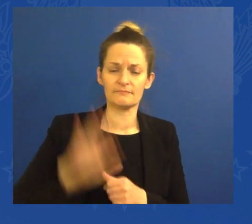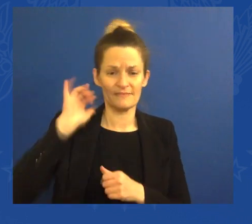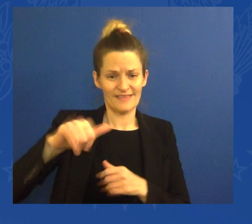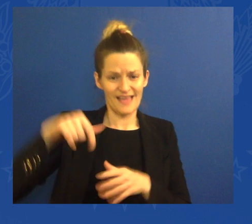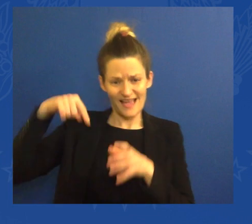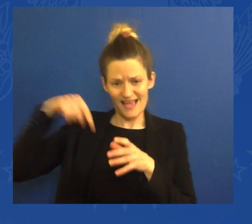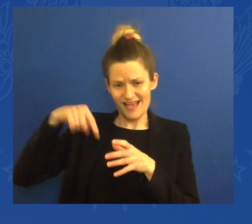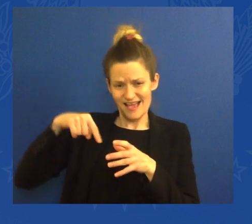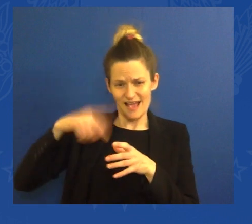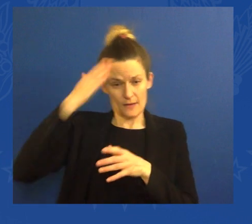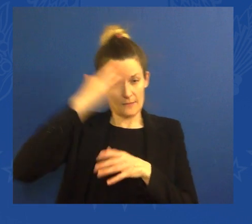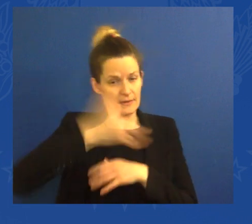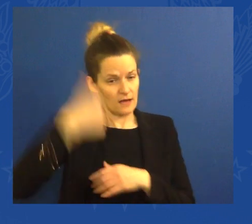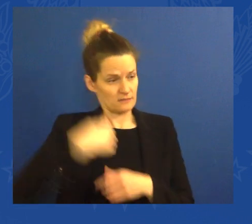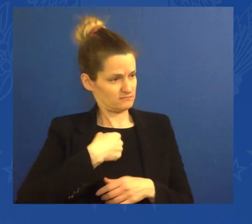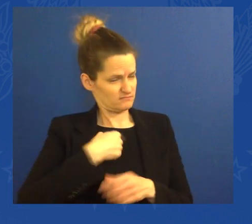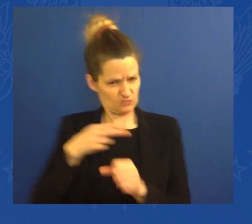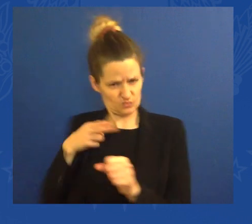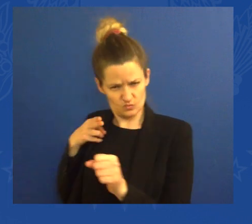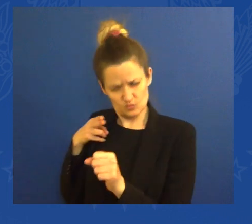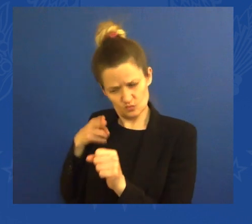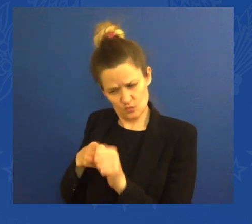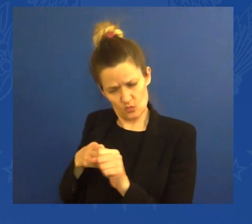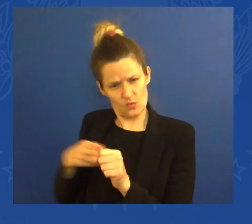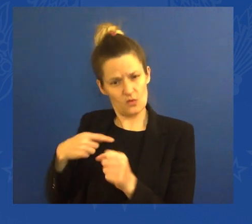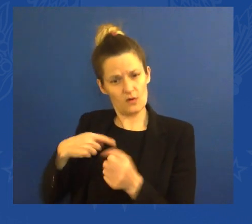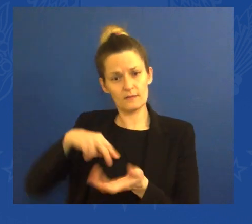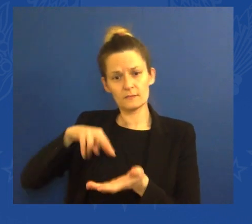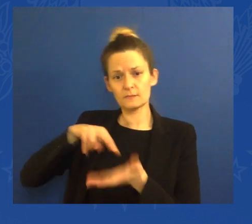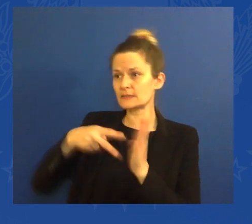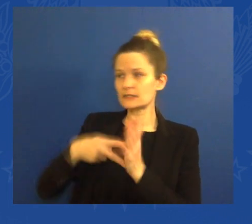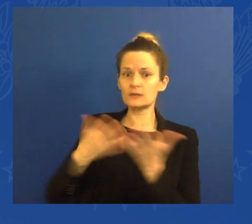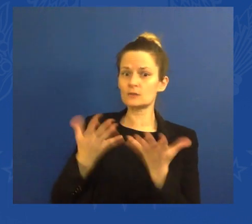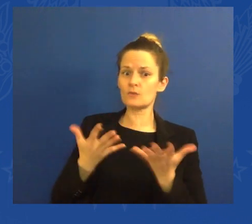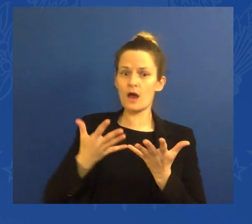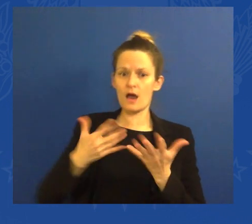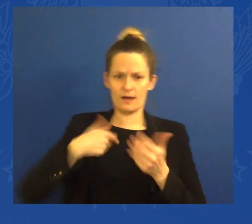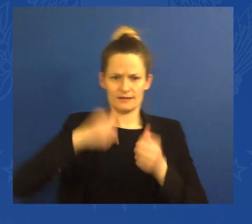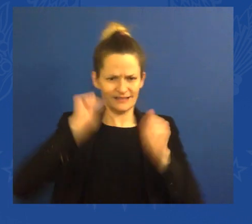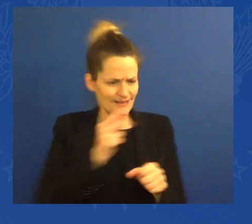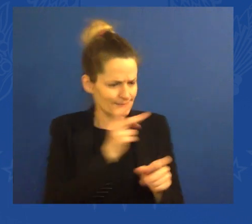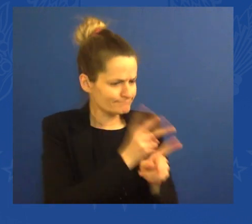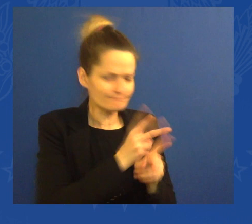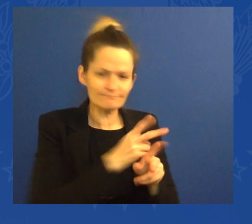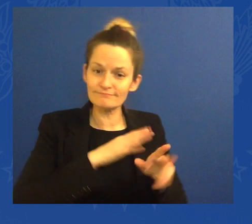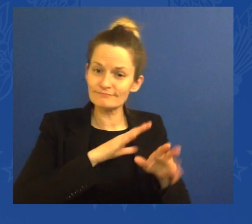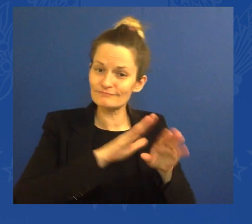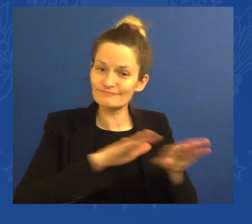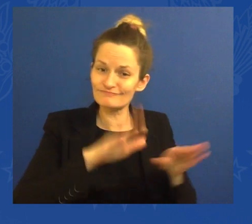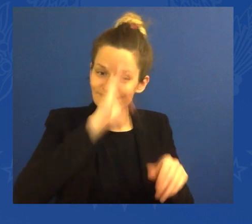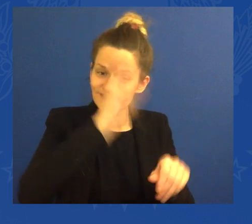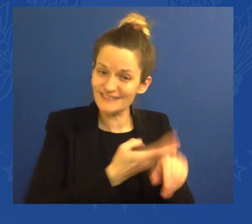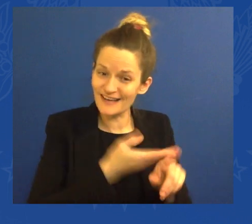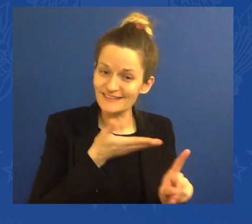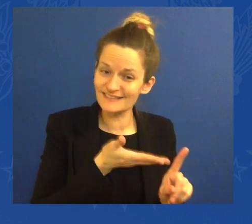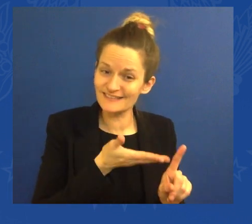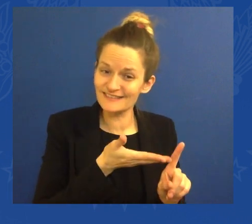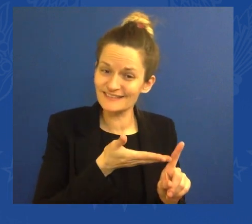Michael and help put him through college in a certified auto tech program. Now he has a good union job too.